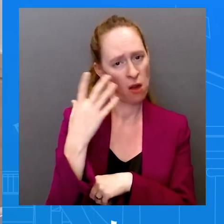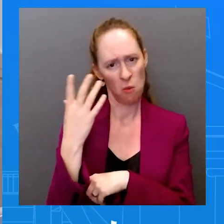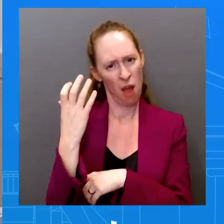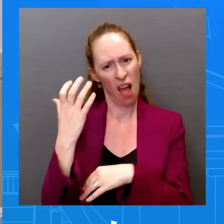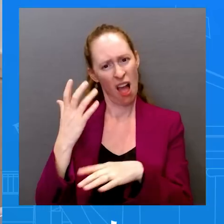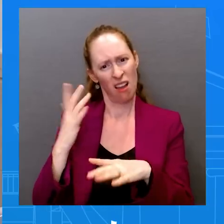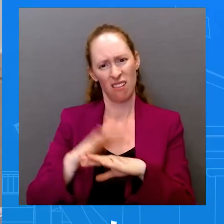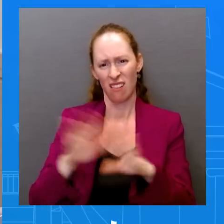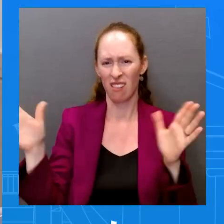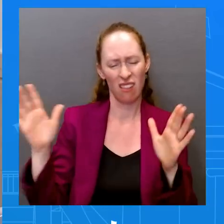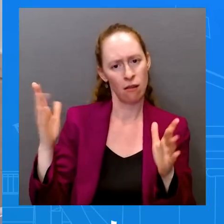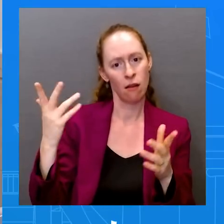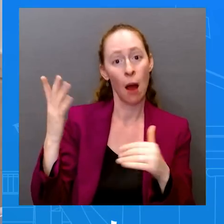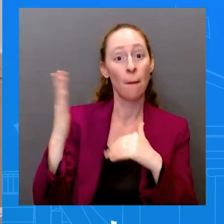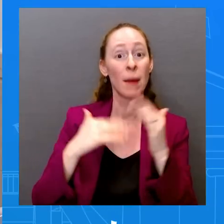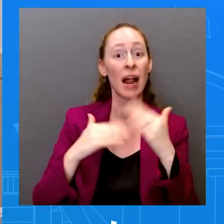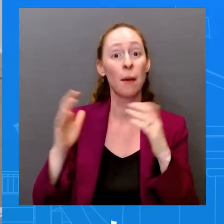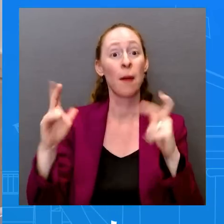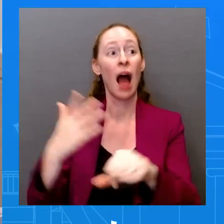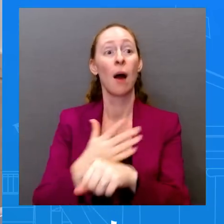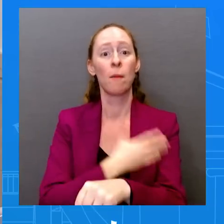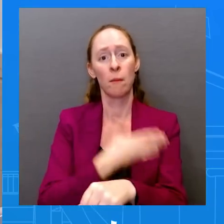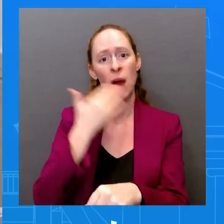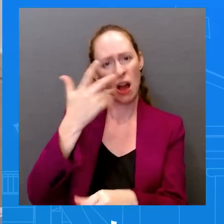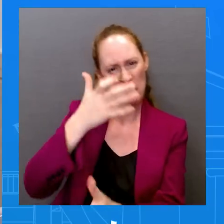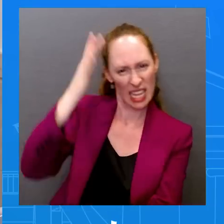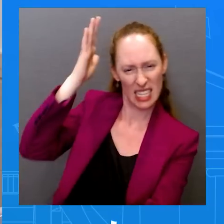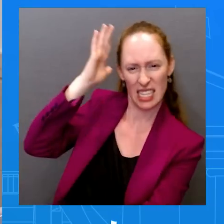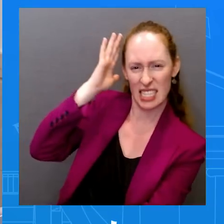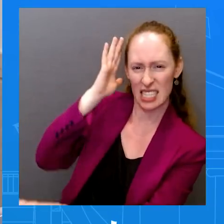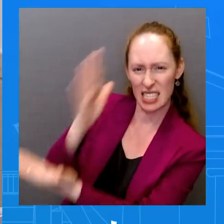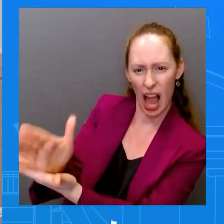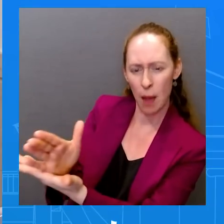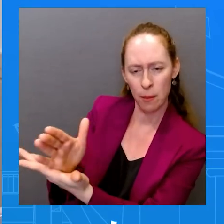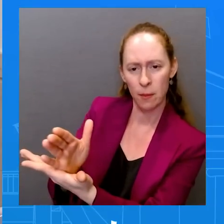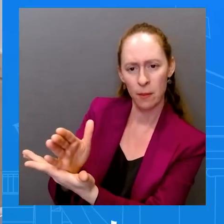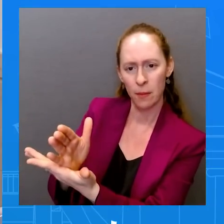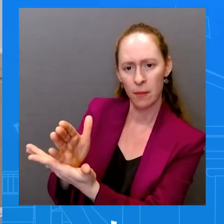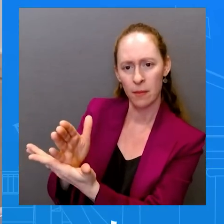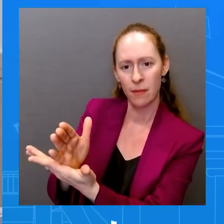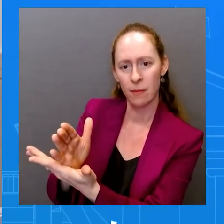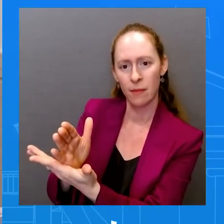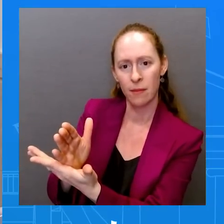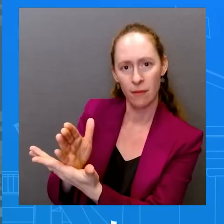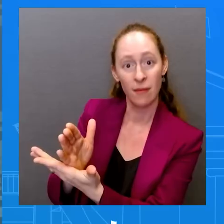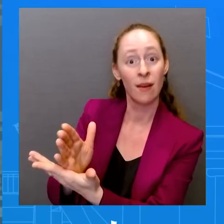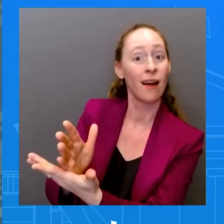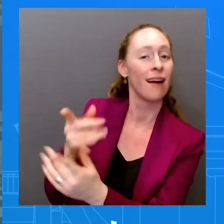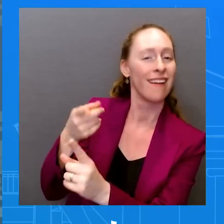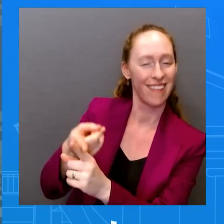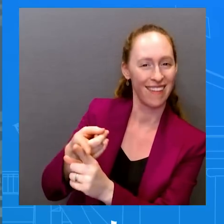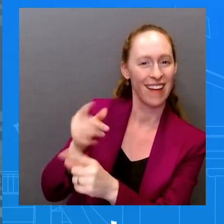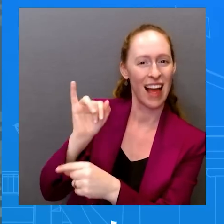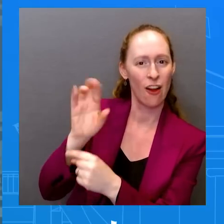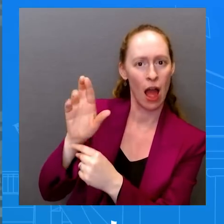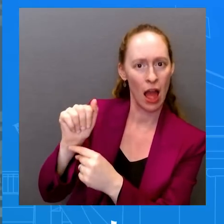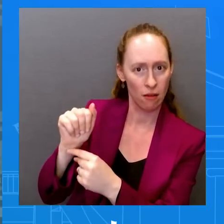What's the President's view on that, given it's being celebrated by Democrats as his -- one of his signature achievements? Ms. Jean-Pierre: Look, it says everything